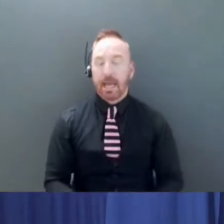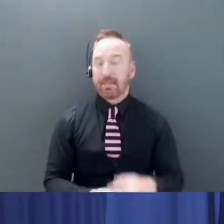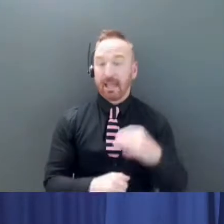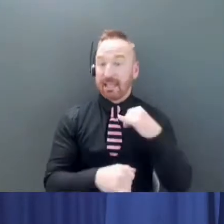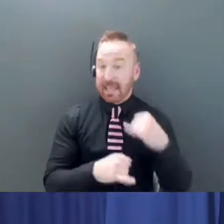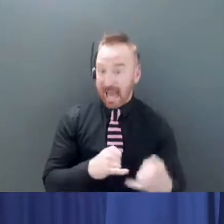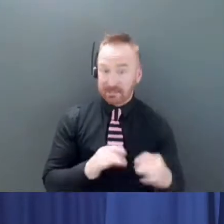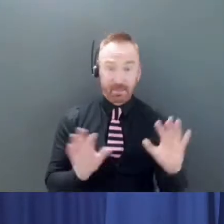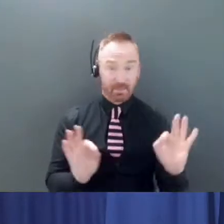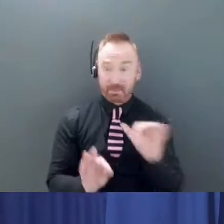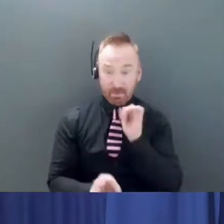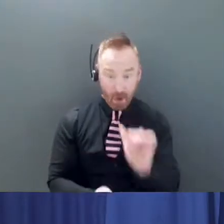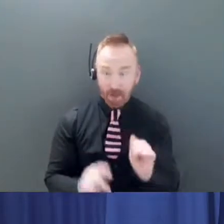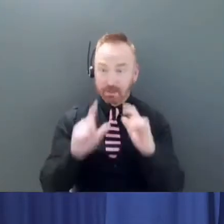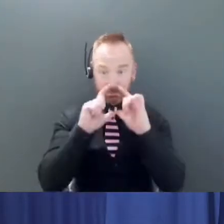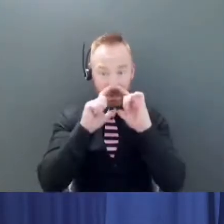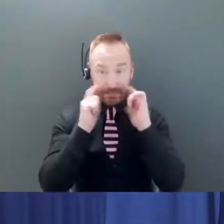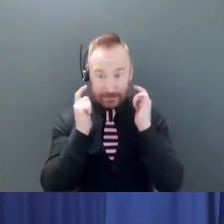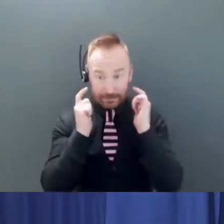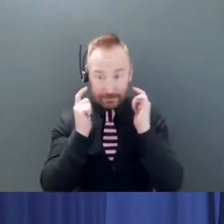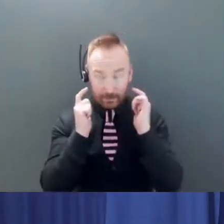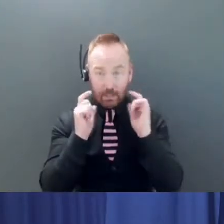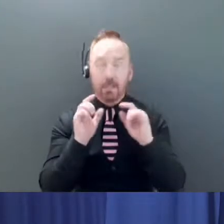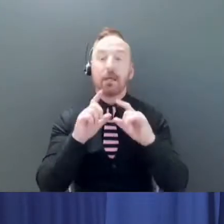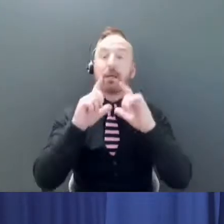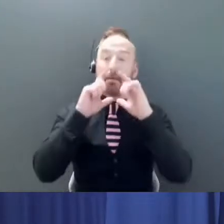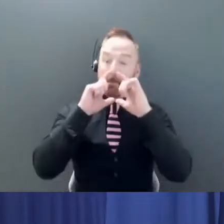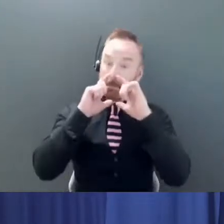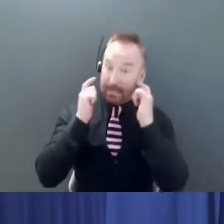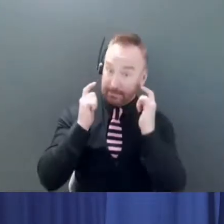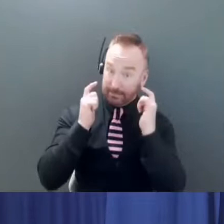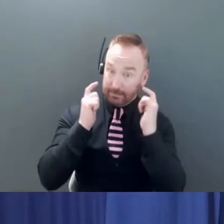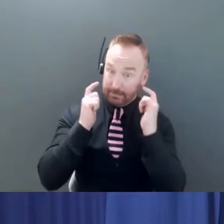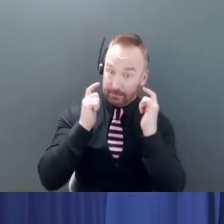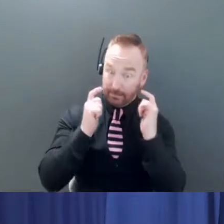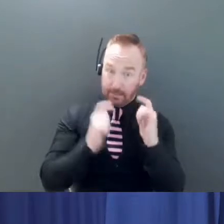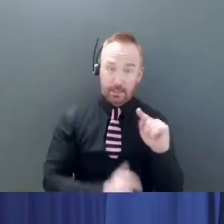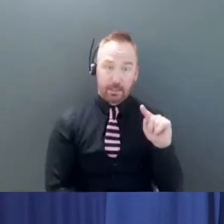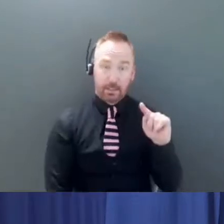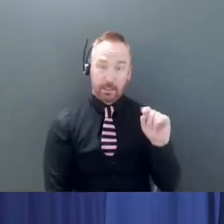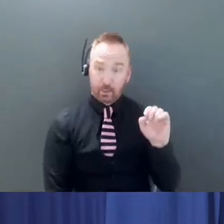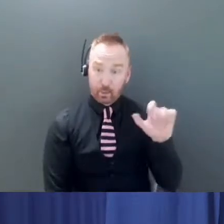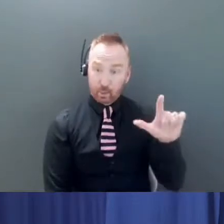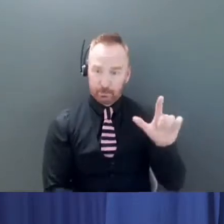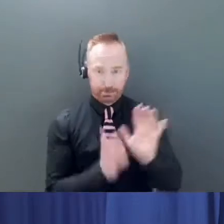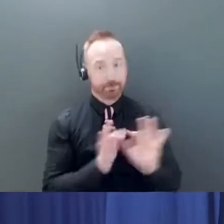Masking will remain an important tool within our schools. And it is recommending for all